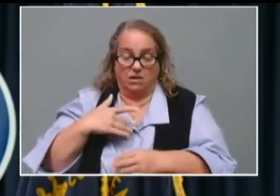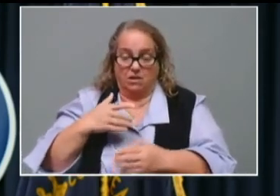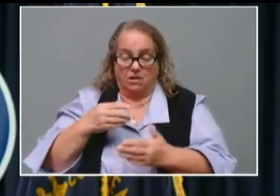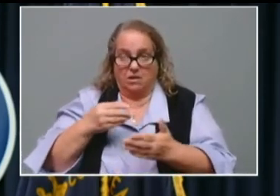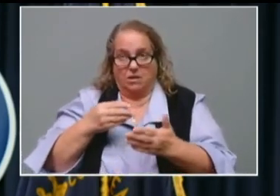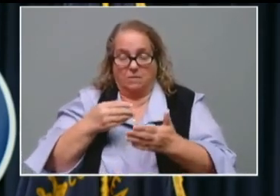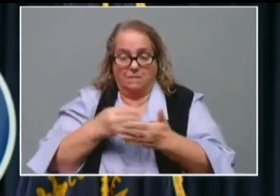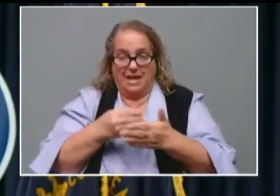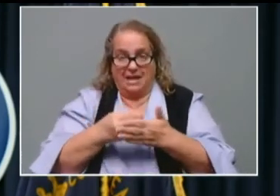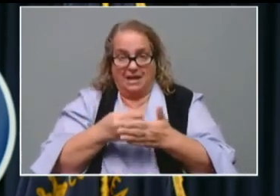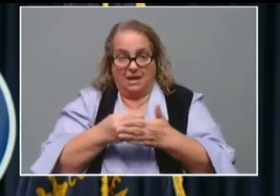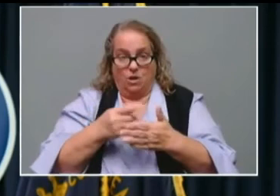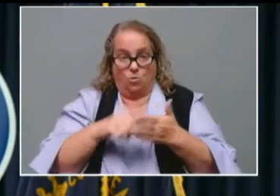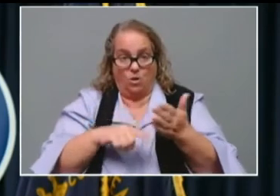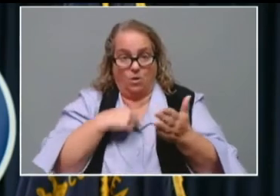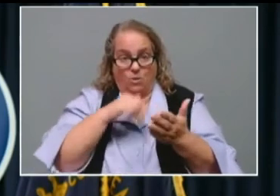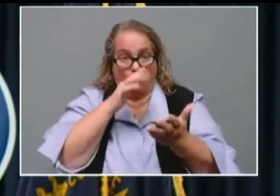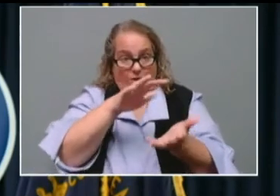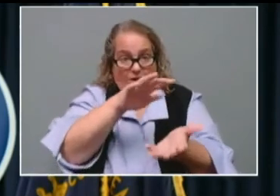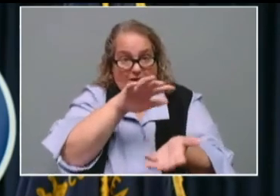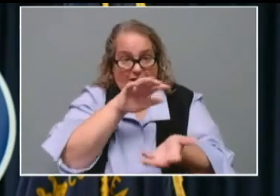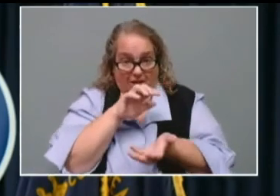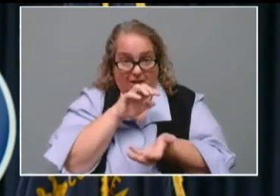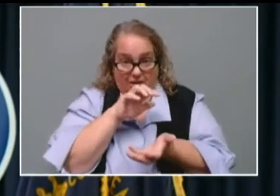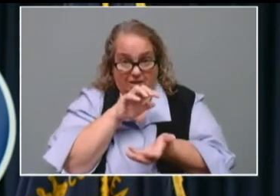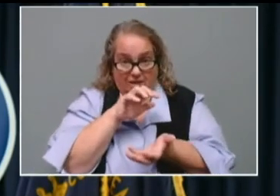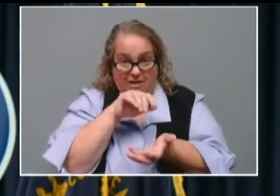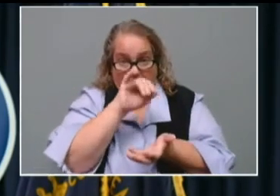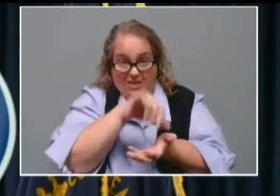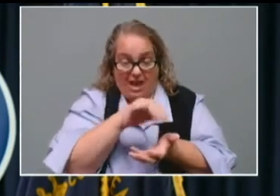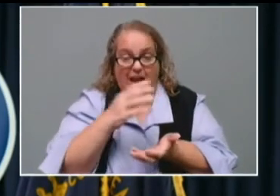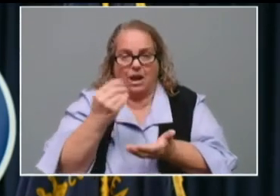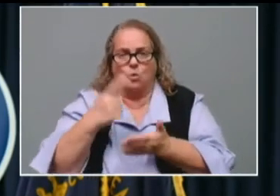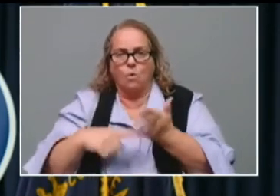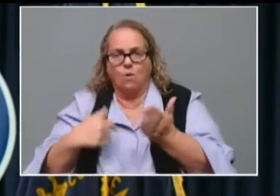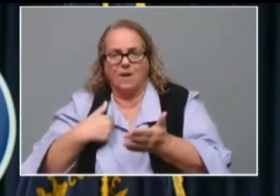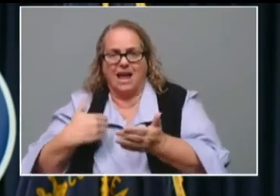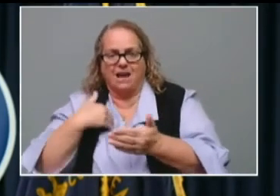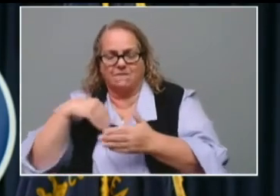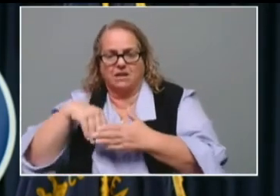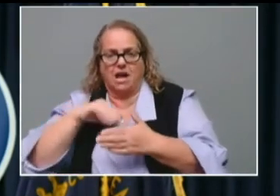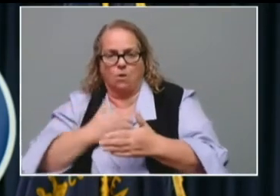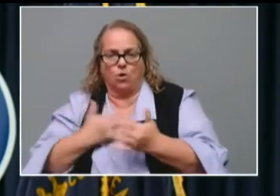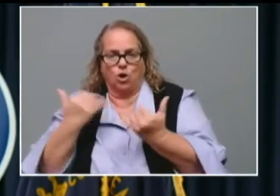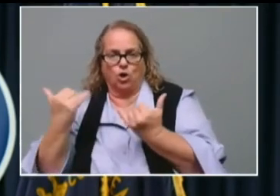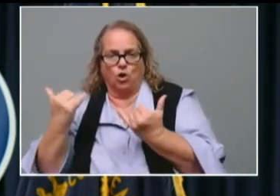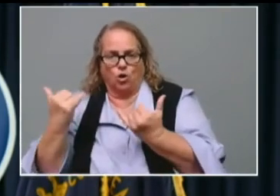in that and what's in our current budget. So I want to do what it takes.